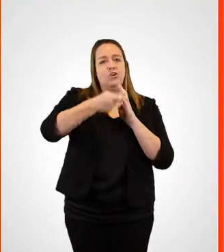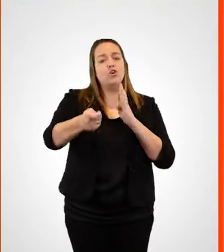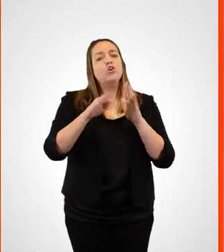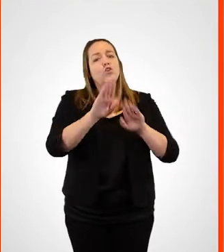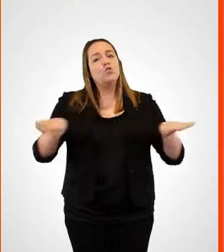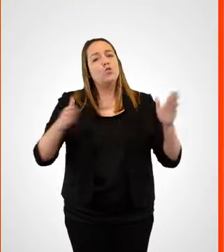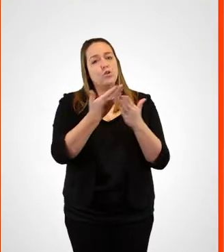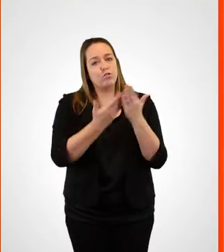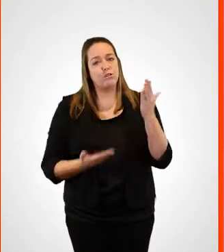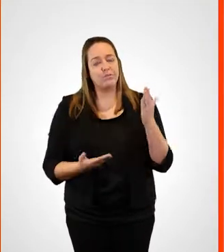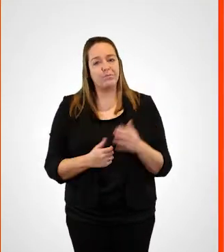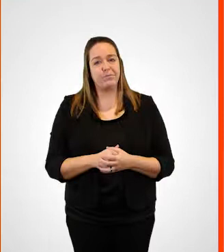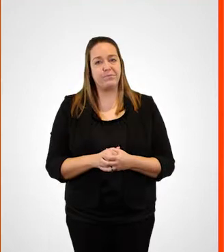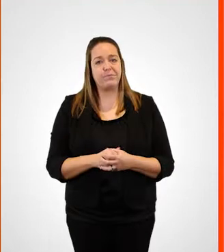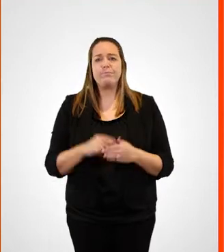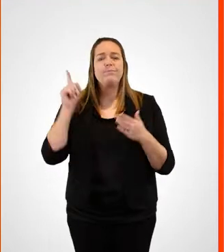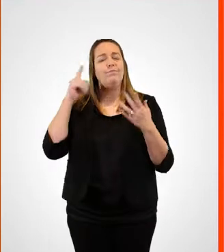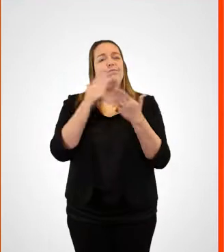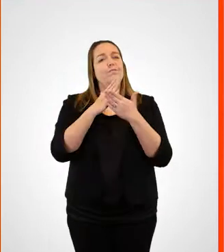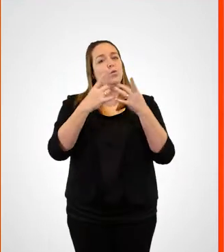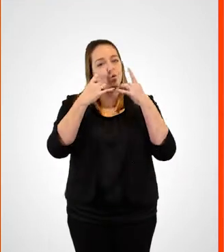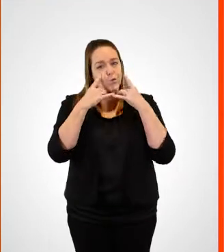because I think this really illustrates how cueing can be used